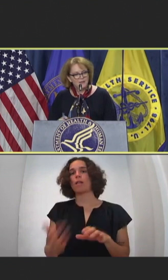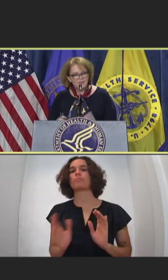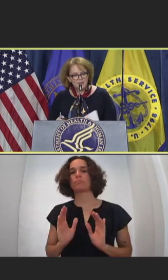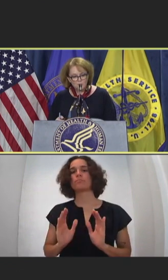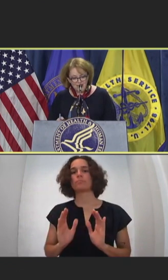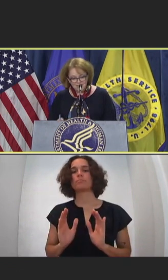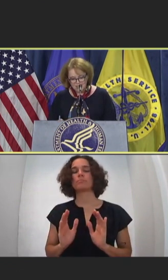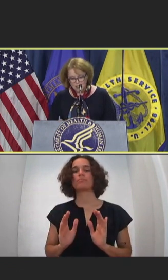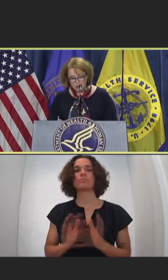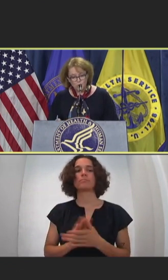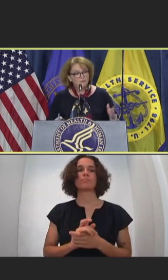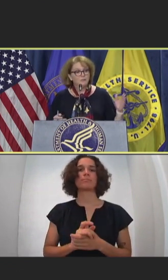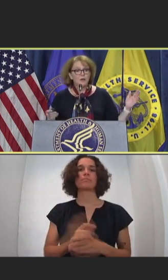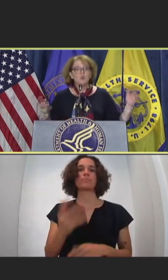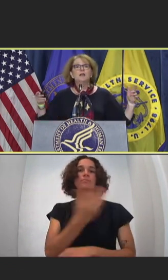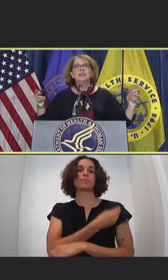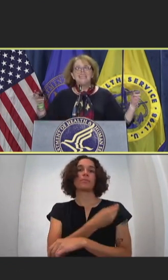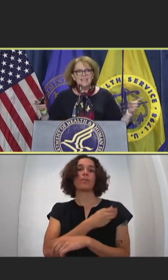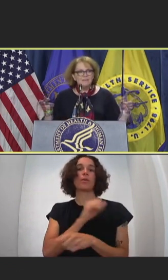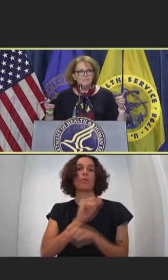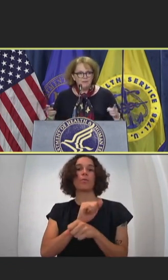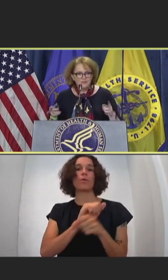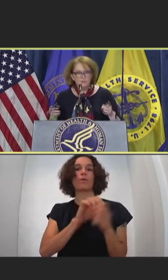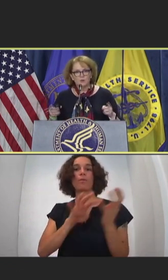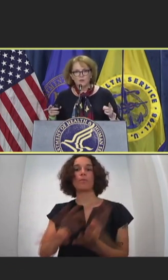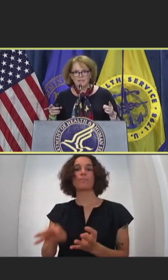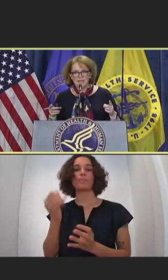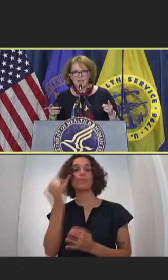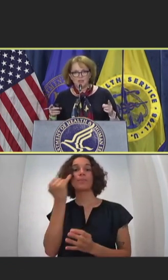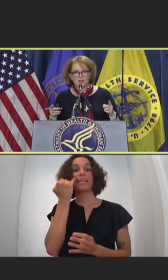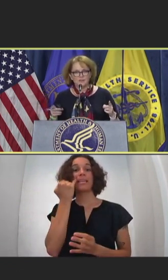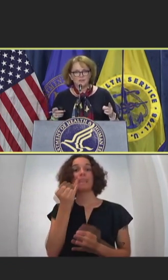The vaccination workflow, if feasible with an EHR system,